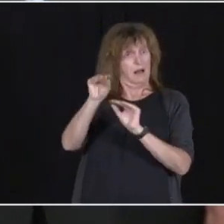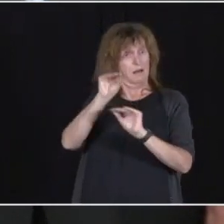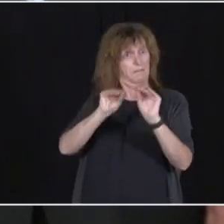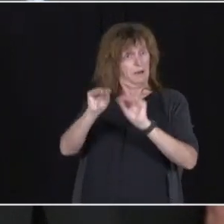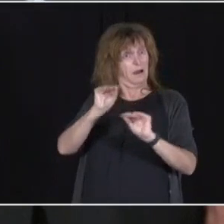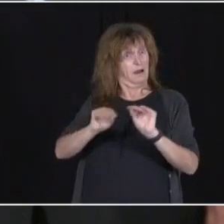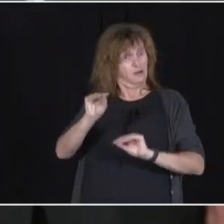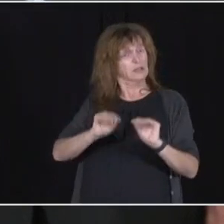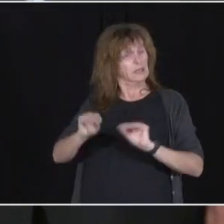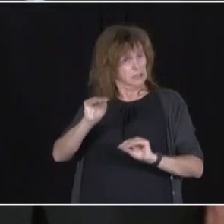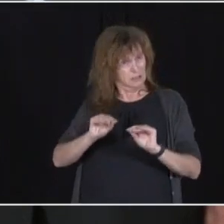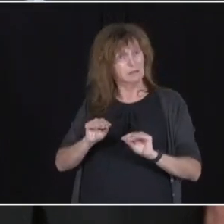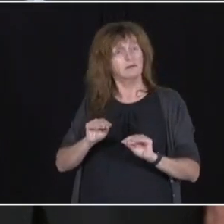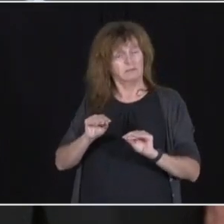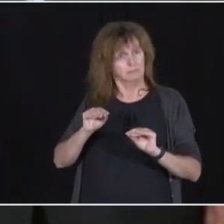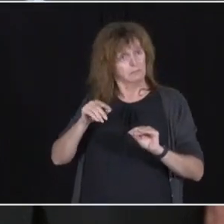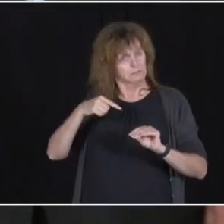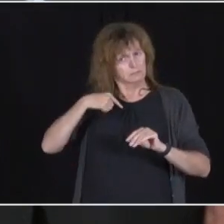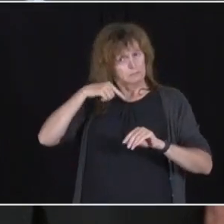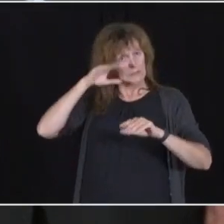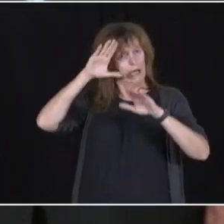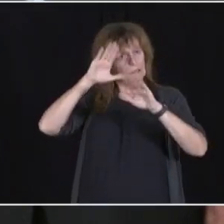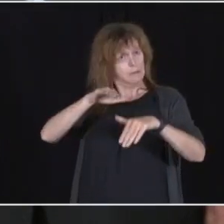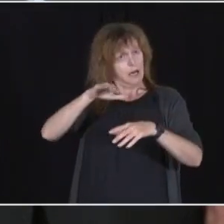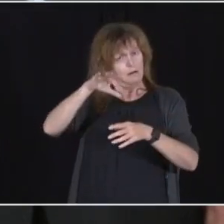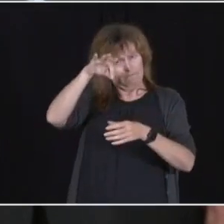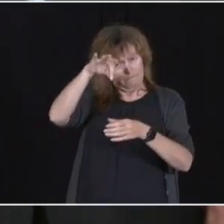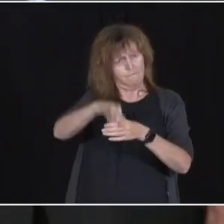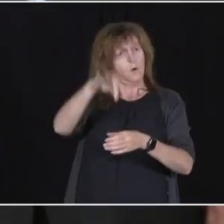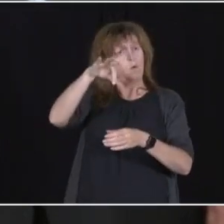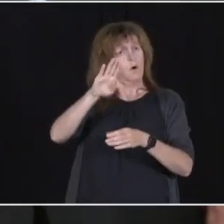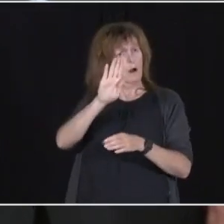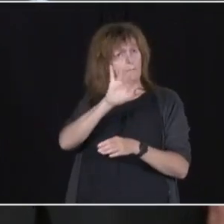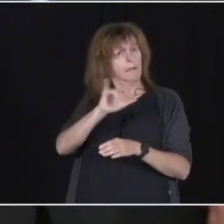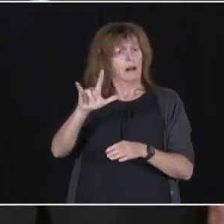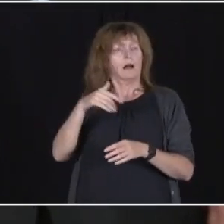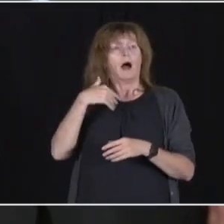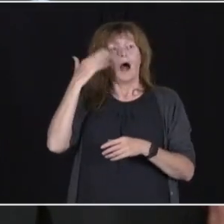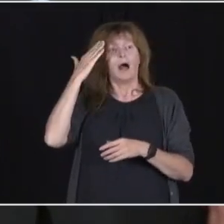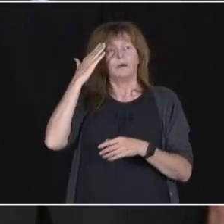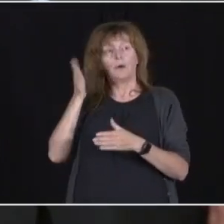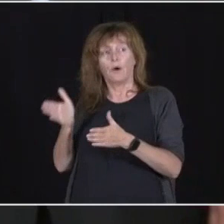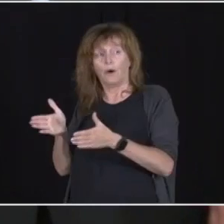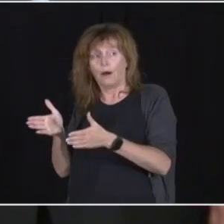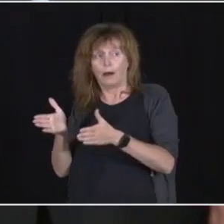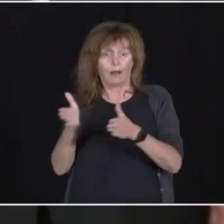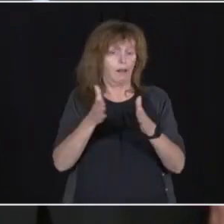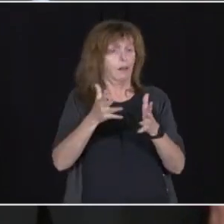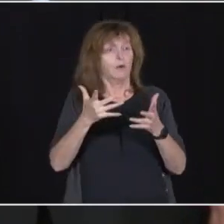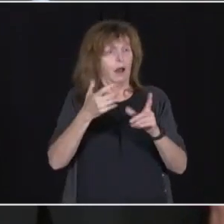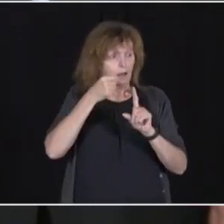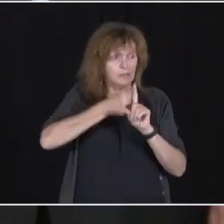like to this:, if I can, a budget bill where all members are expected to vote with the government on a budget bill.